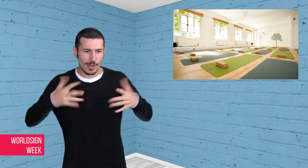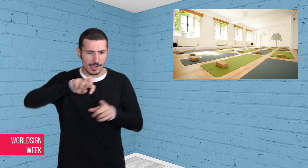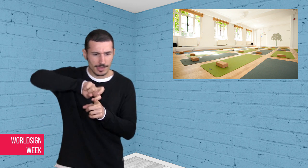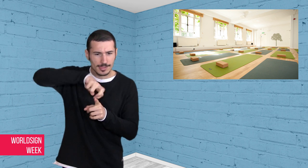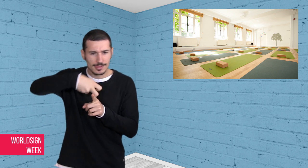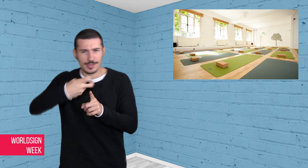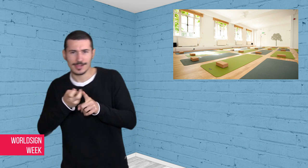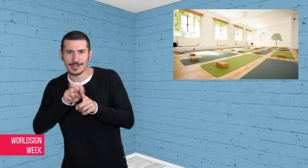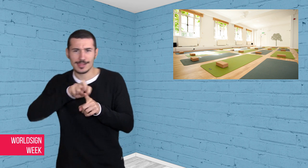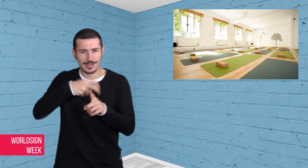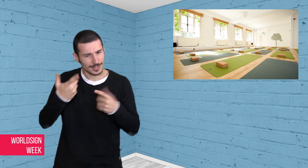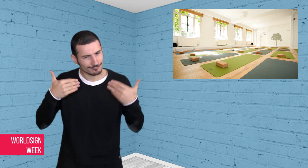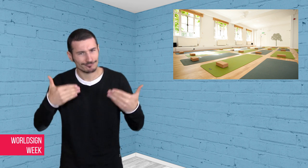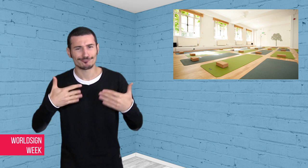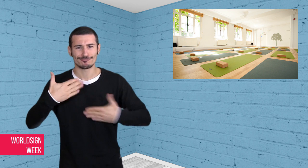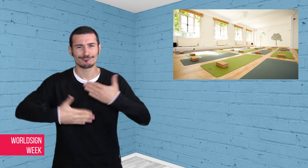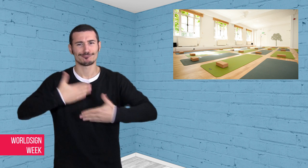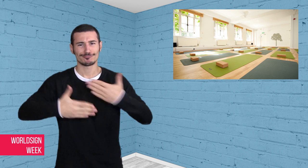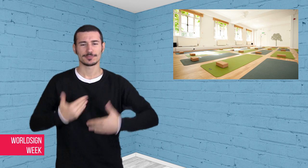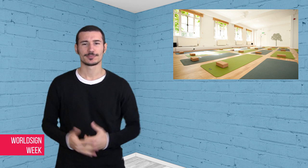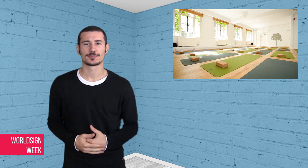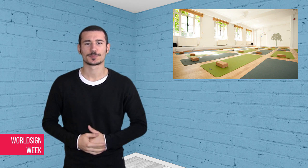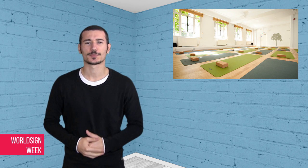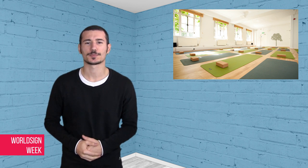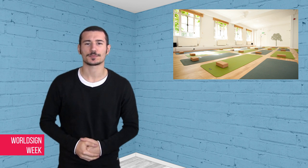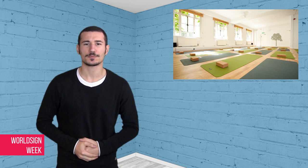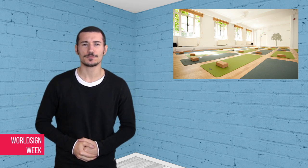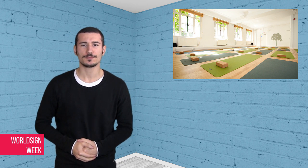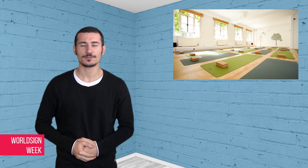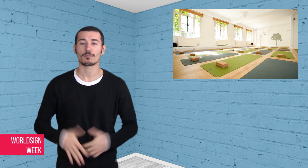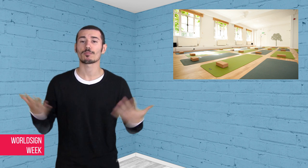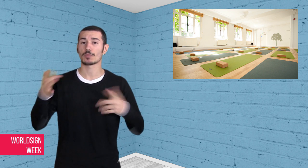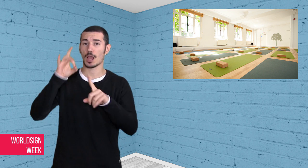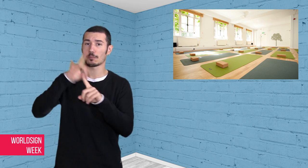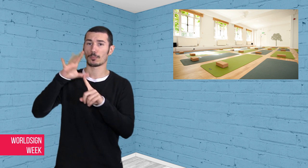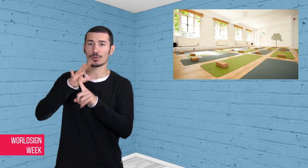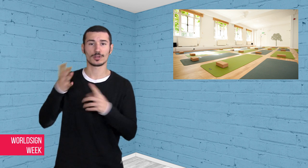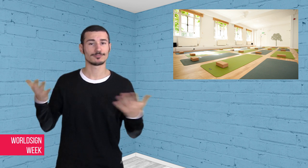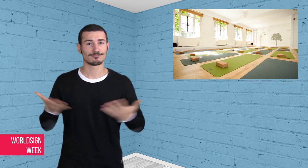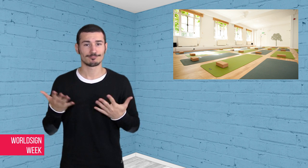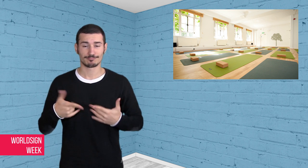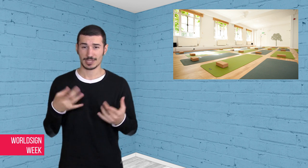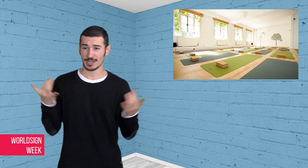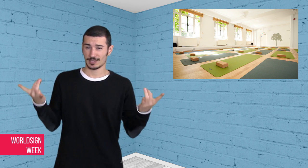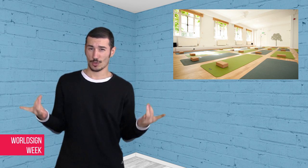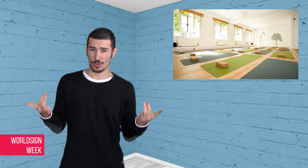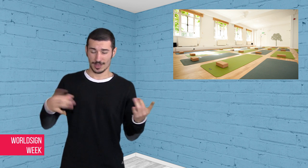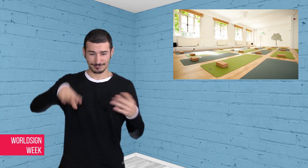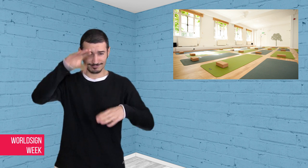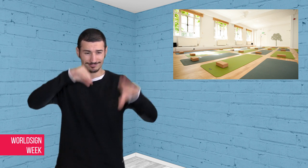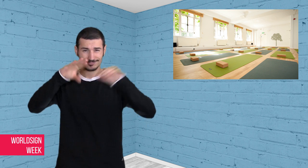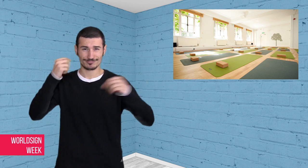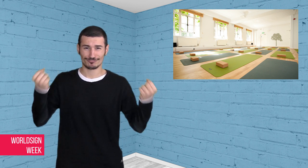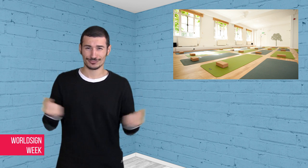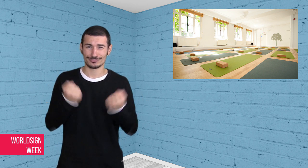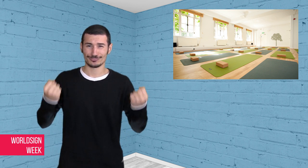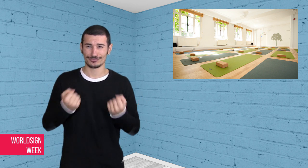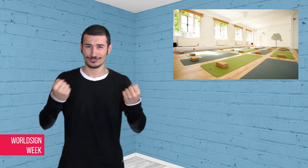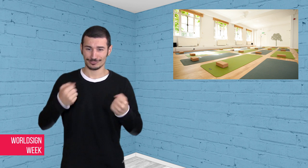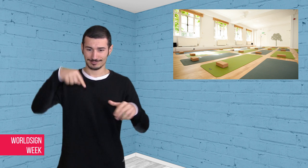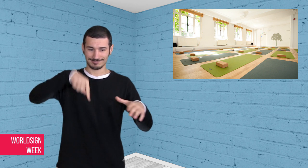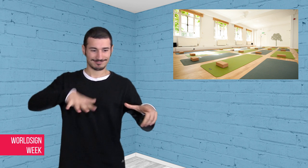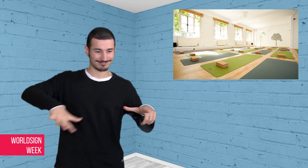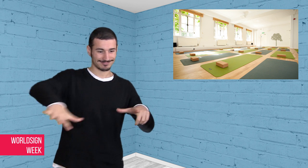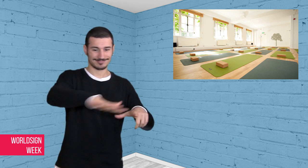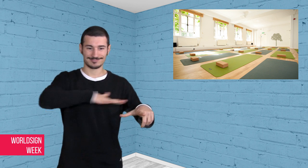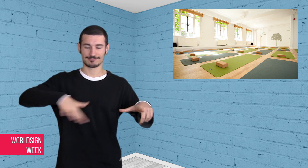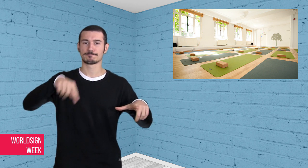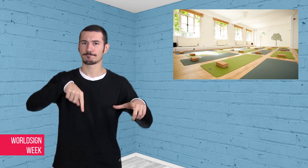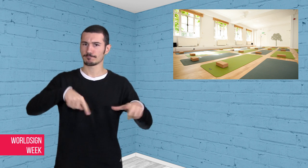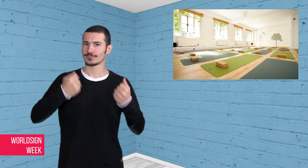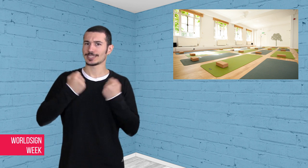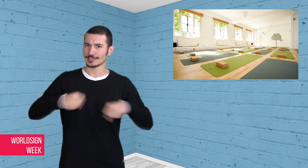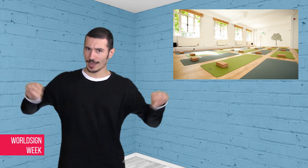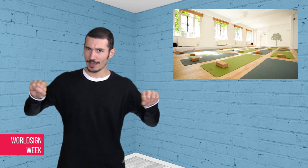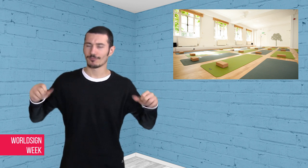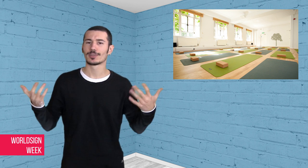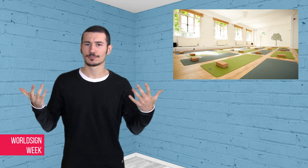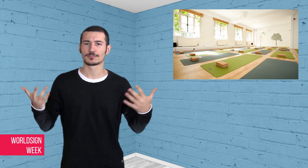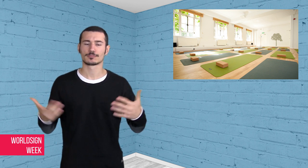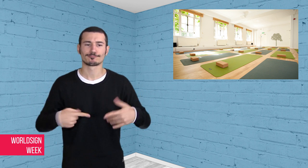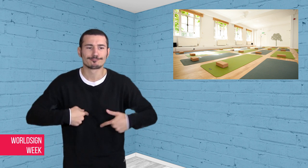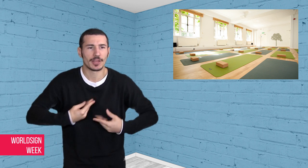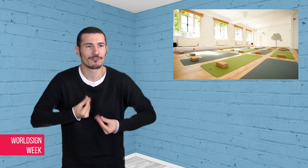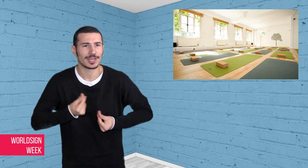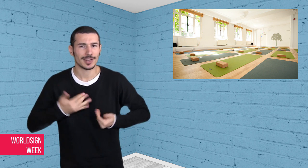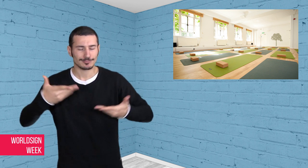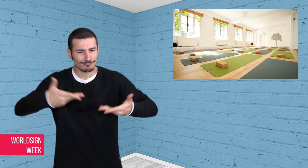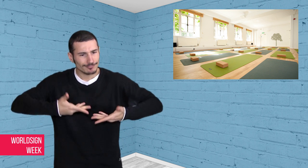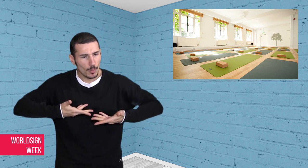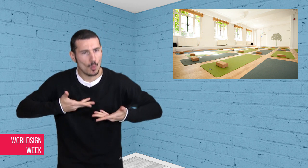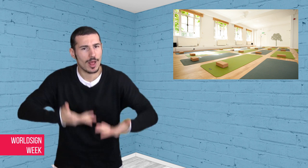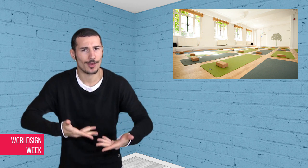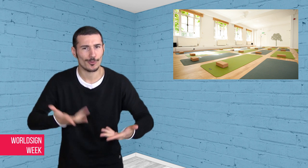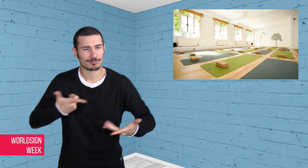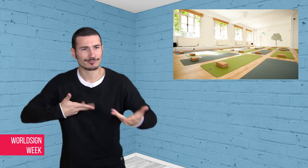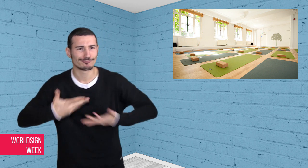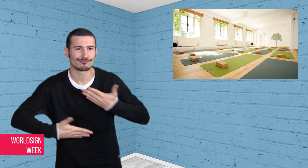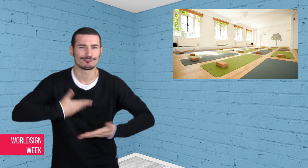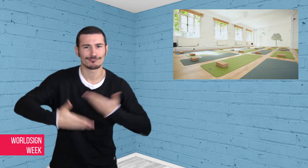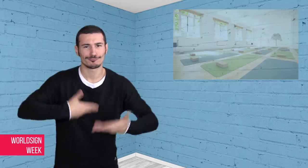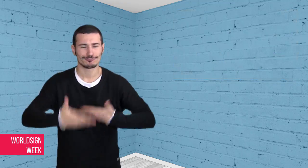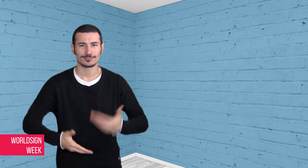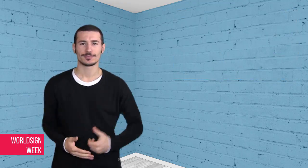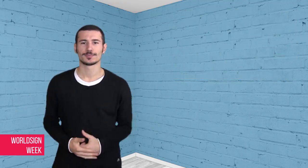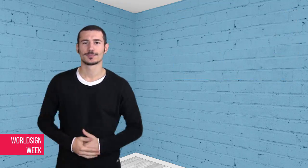and practicing Yoga in a safe and welcoming environment.